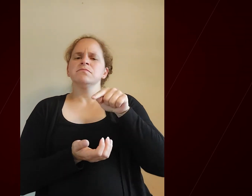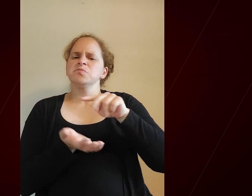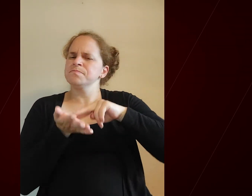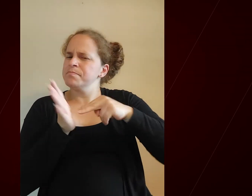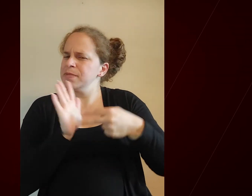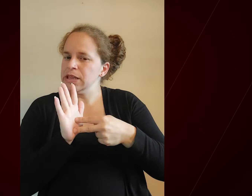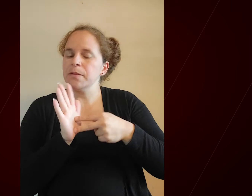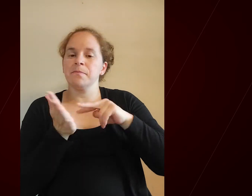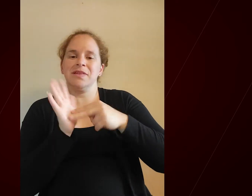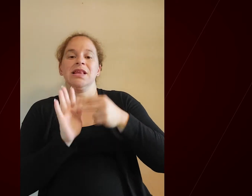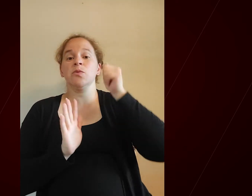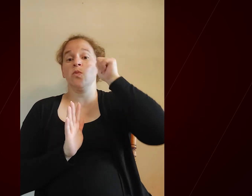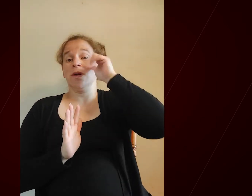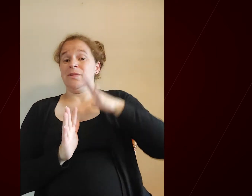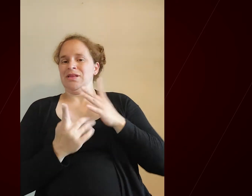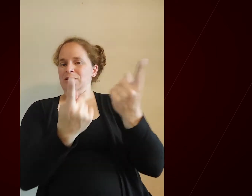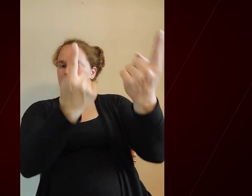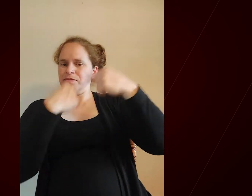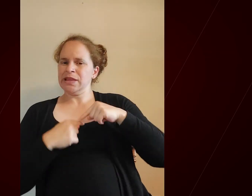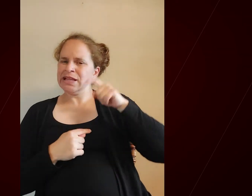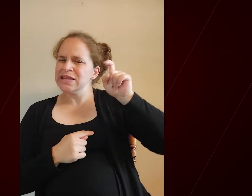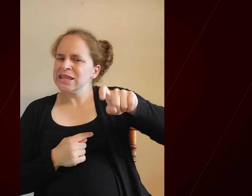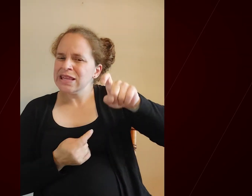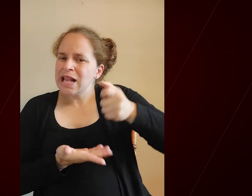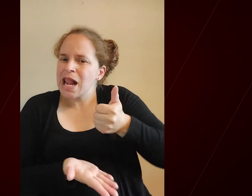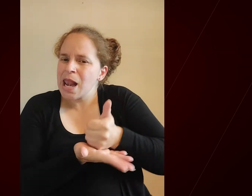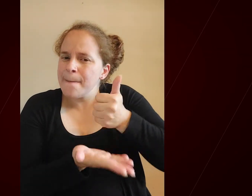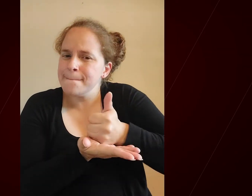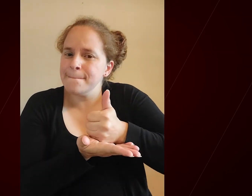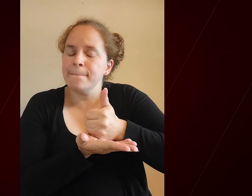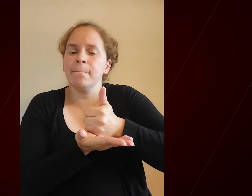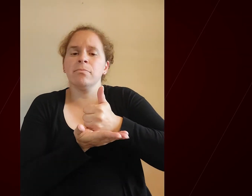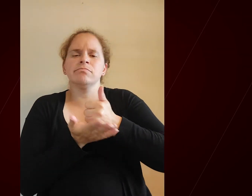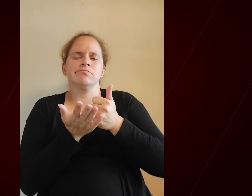This means if women need help, they come here.